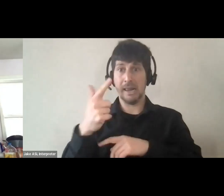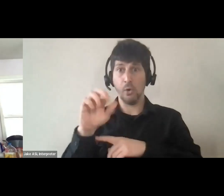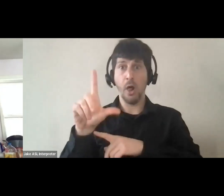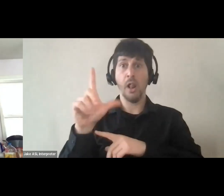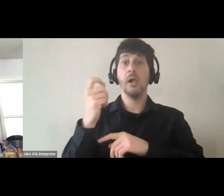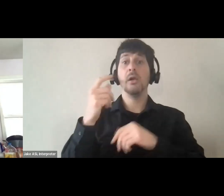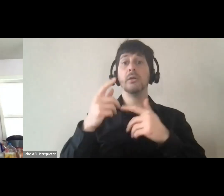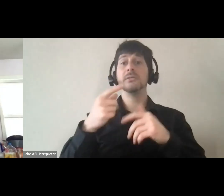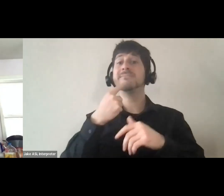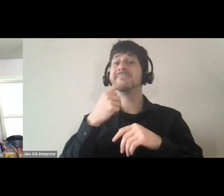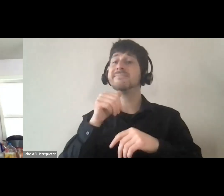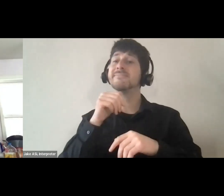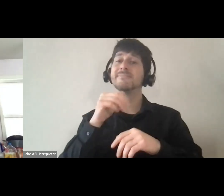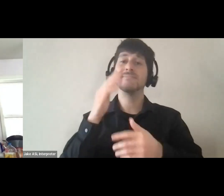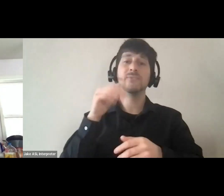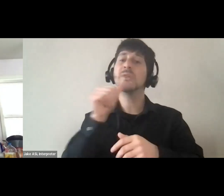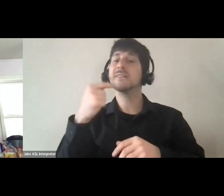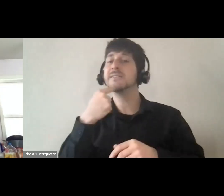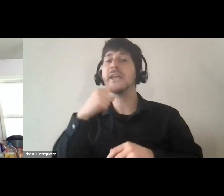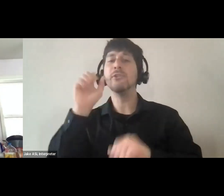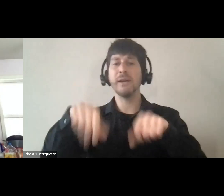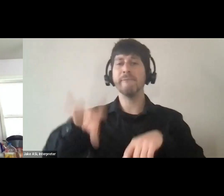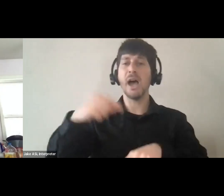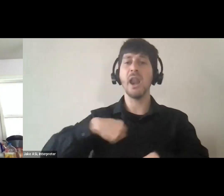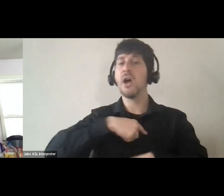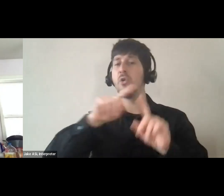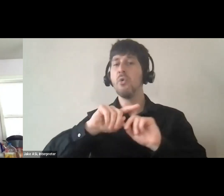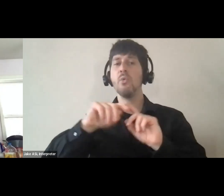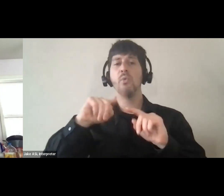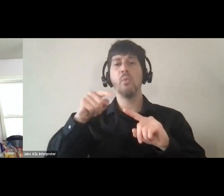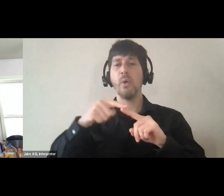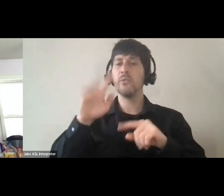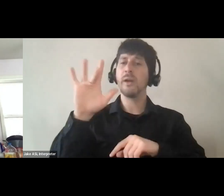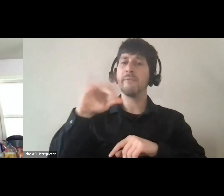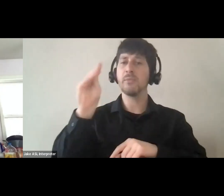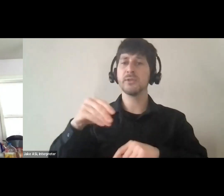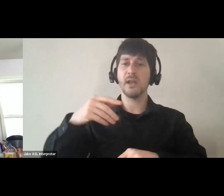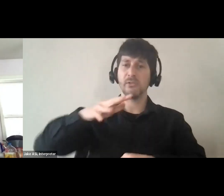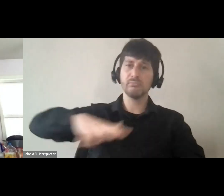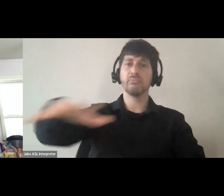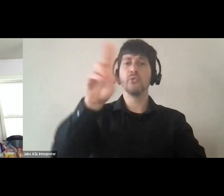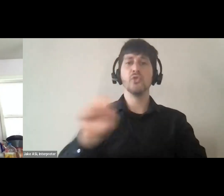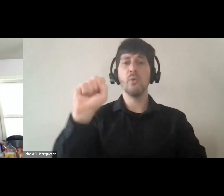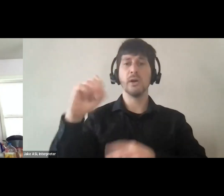Are your intake forms and brochures bilingual? And stop saying you can find us when we constitute 20% of the U.S. population.